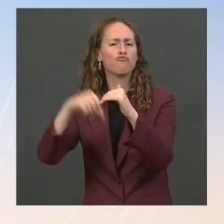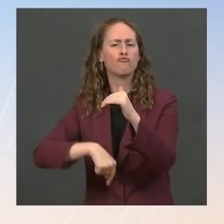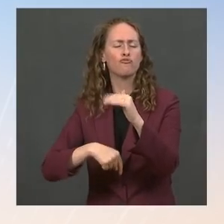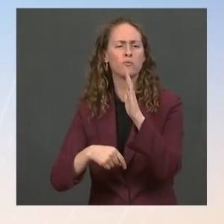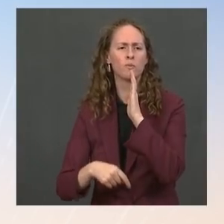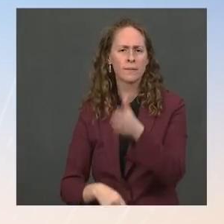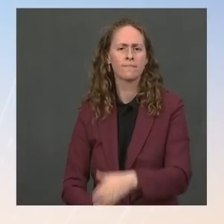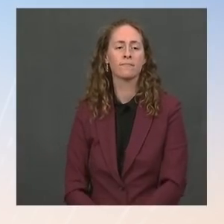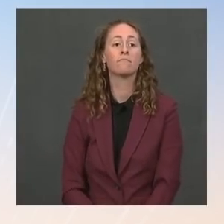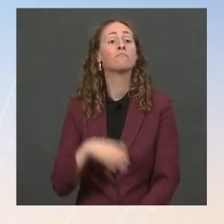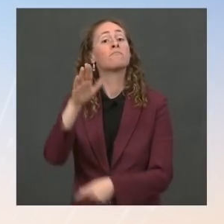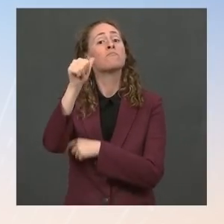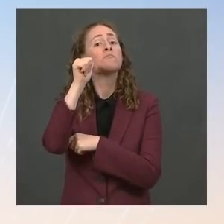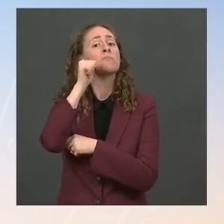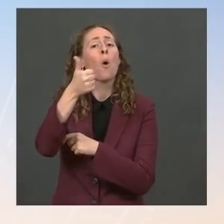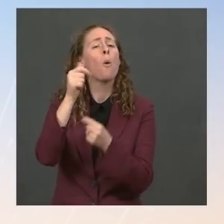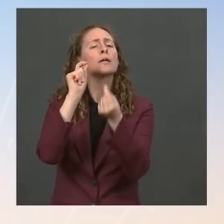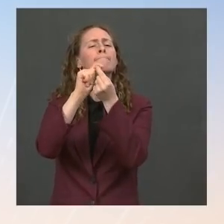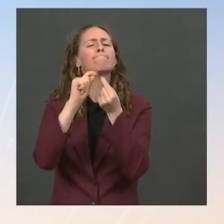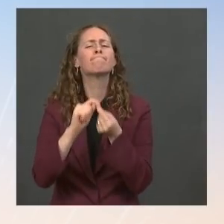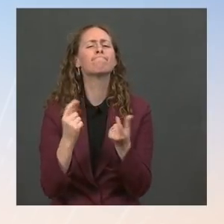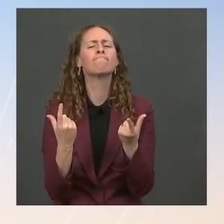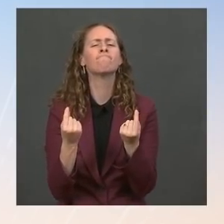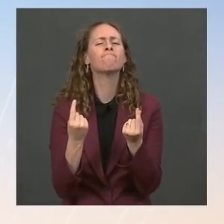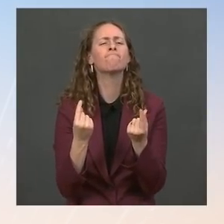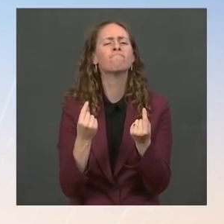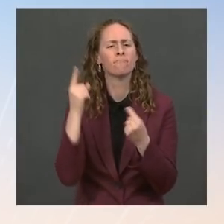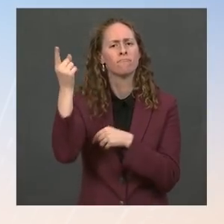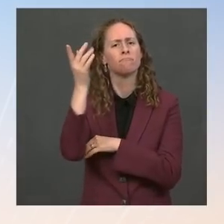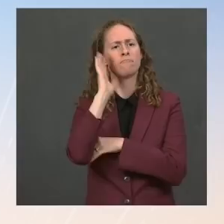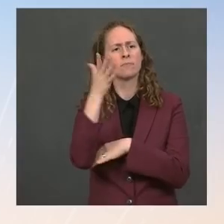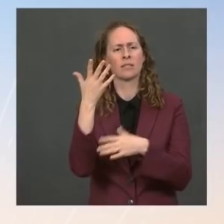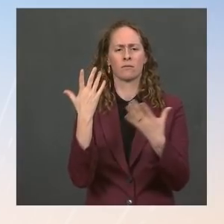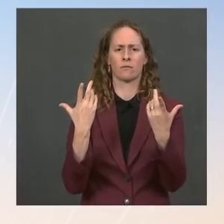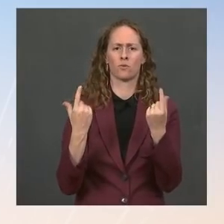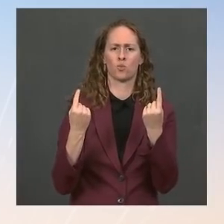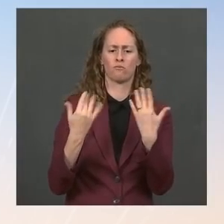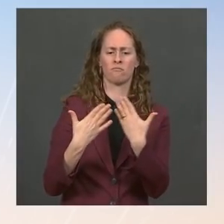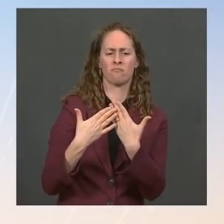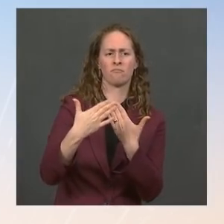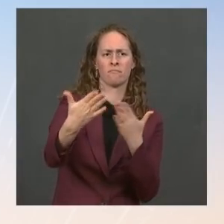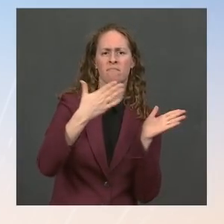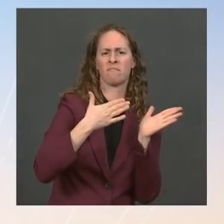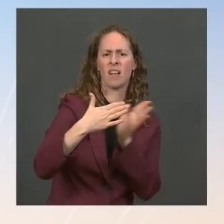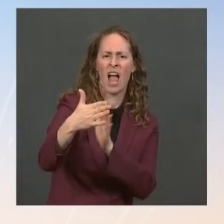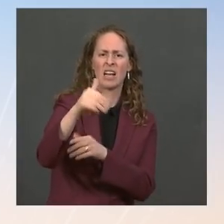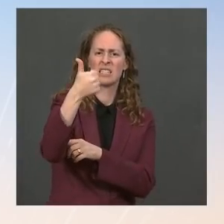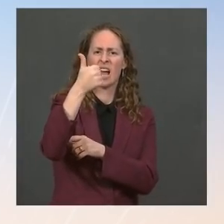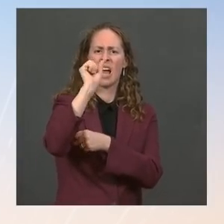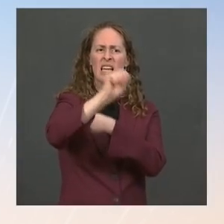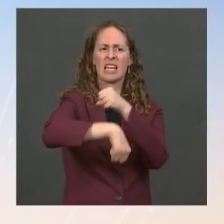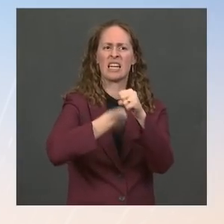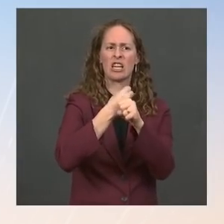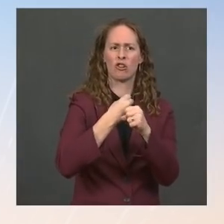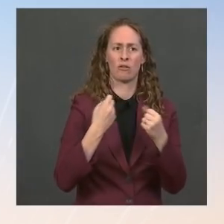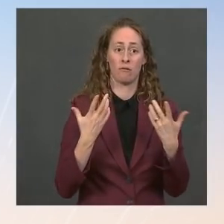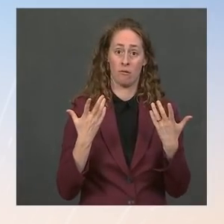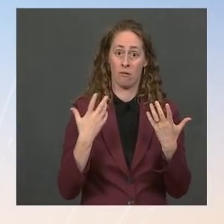is the President is going to lay out the case for why the next decade will determine our future, not just for the United States, but for the global community.